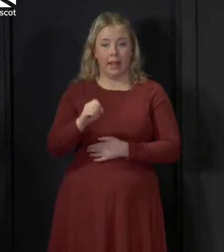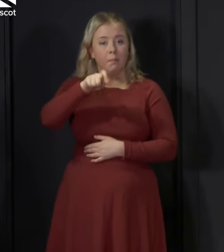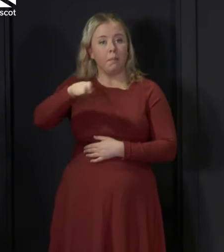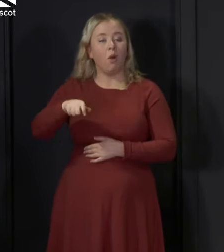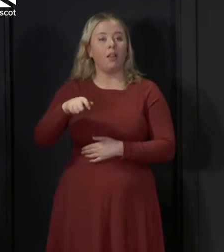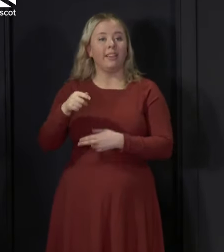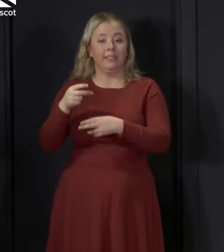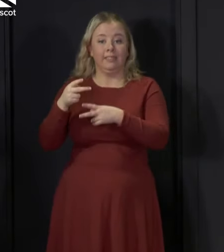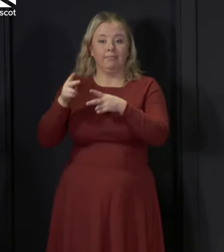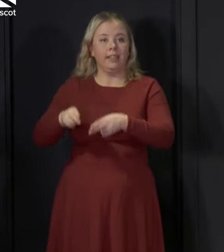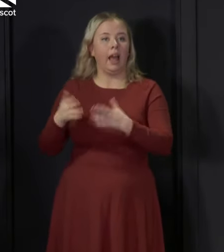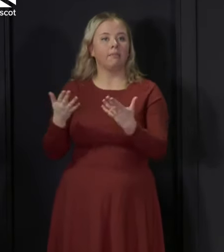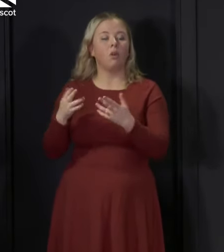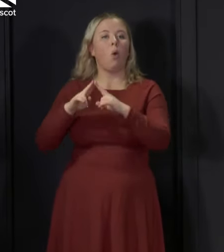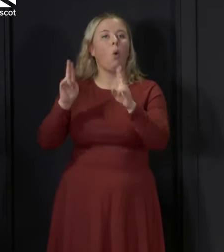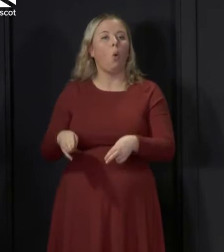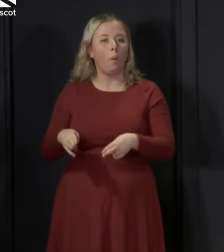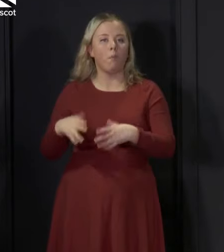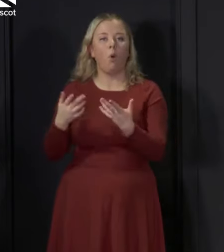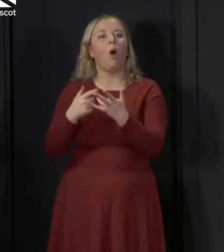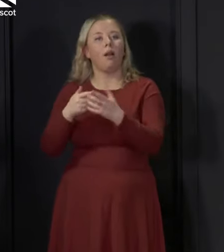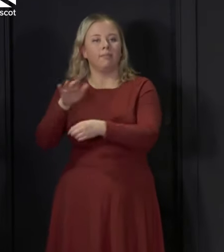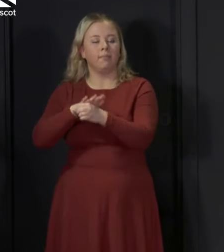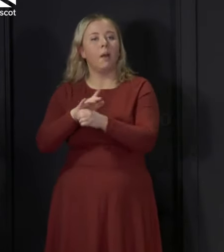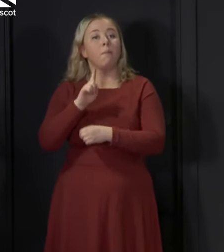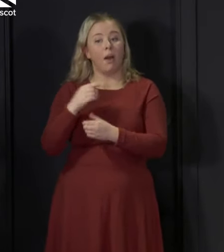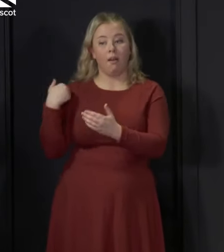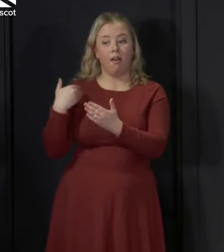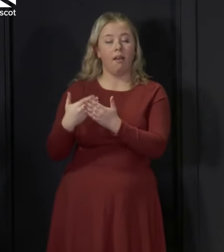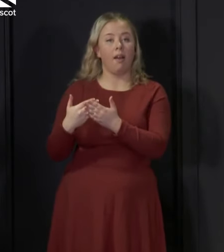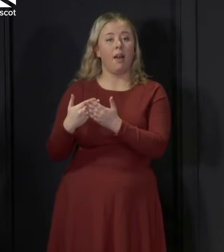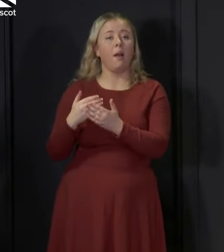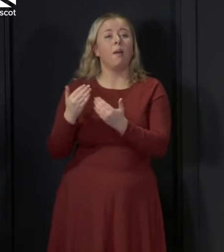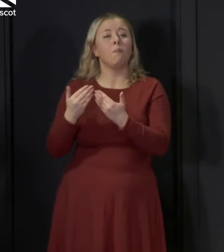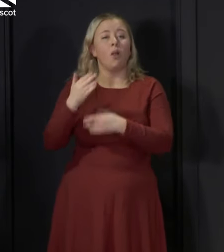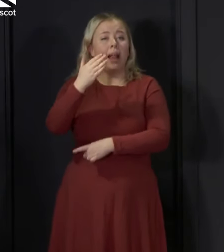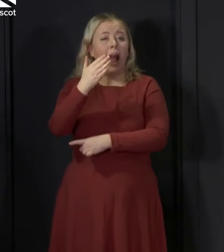However in the past week, on its own more than half of all COVID-related deaths - 338